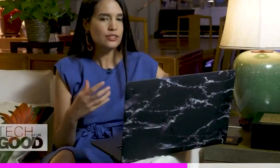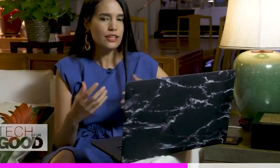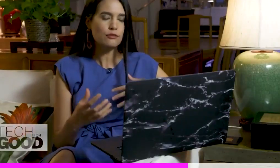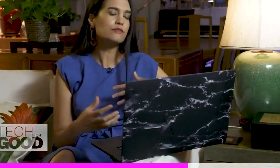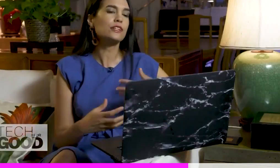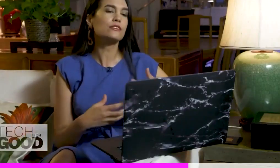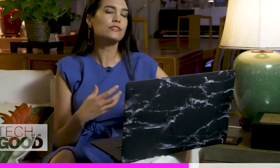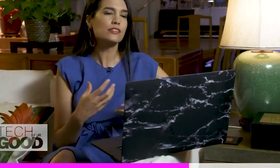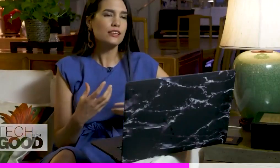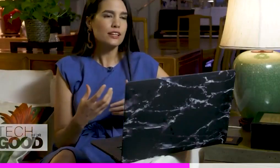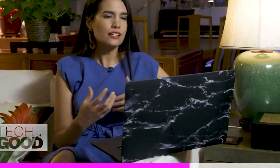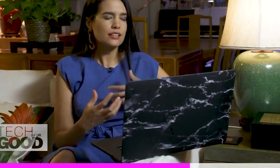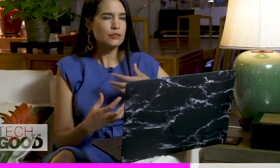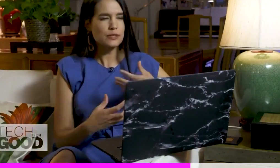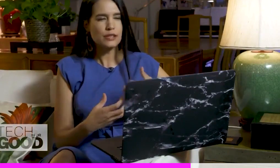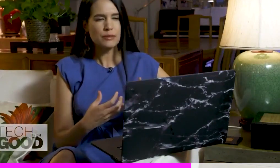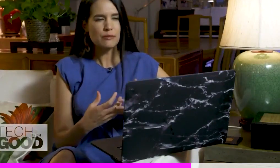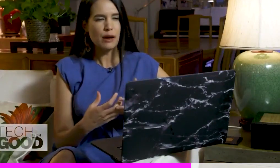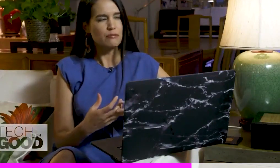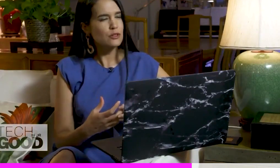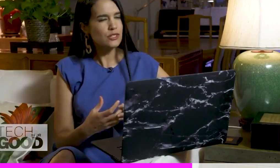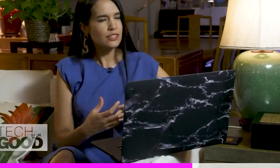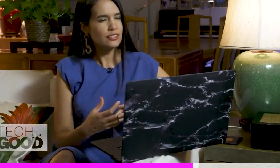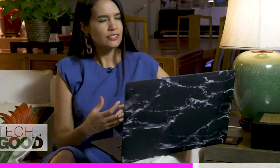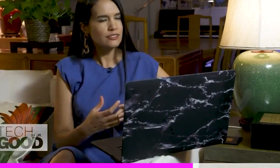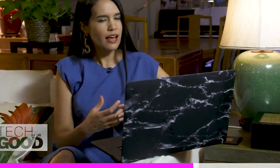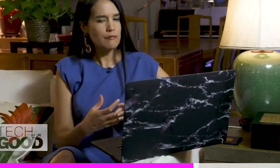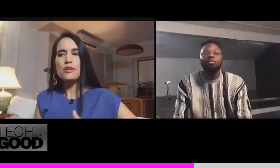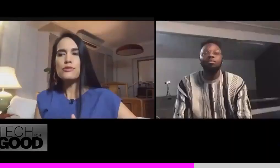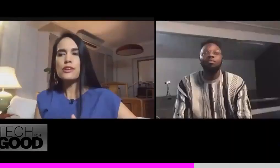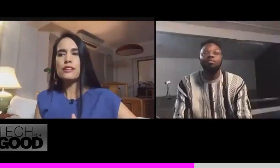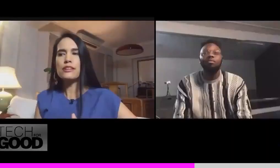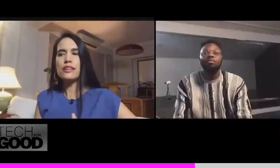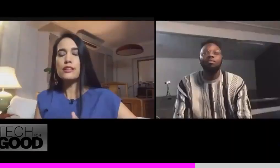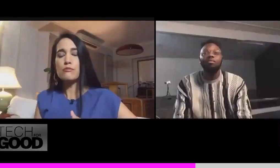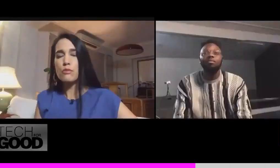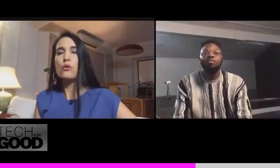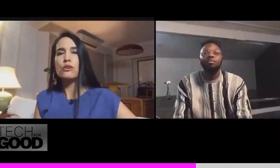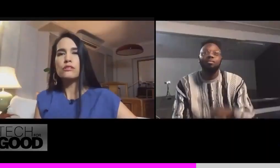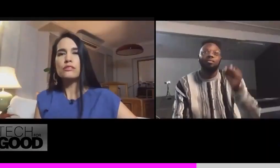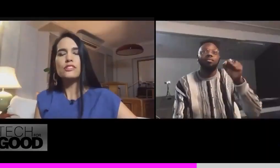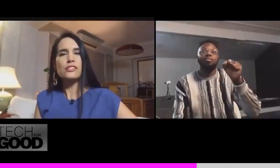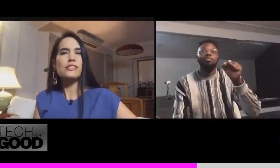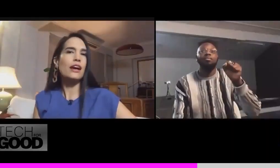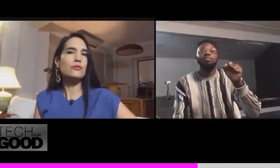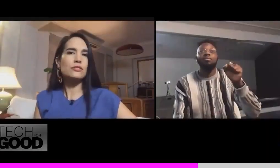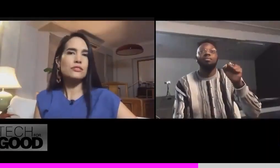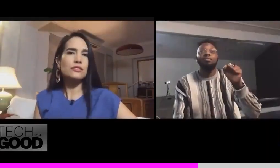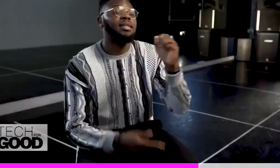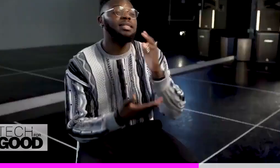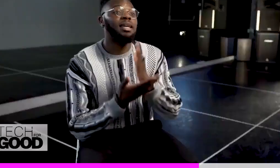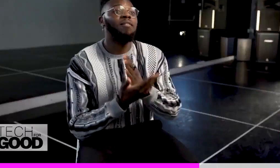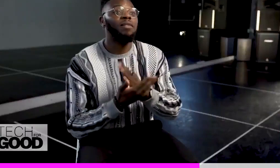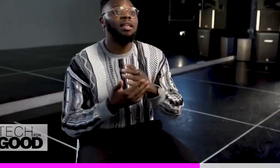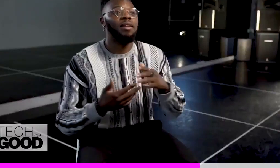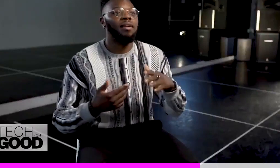Do you think that reveals a little bit something about music? That music is more than just sound?